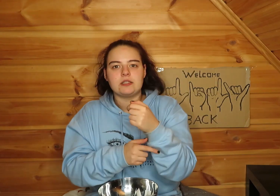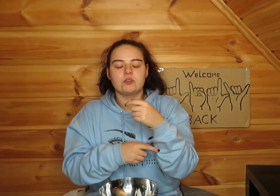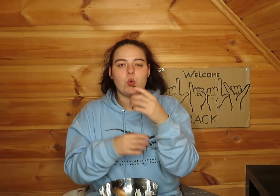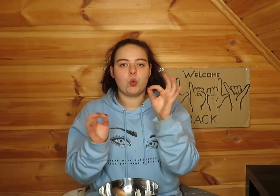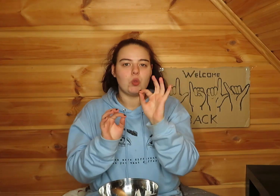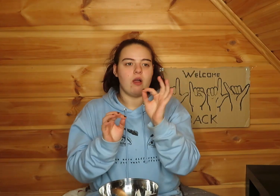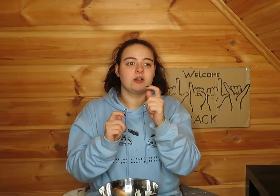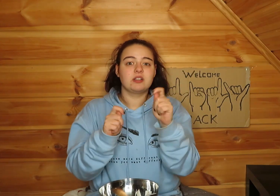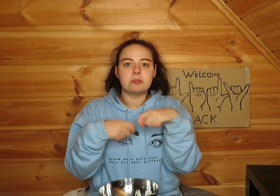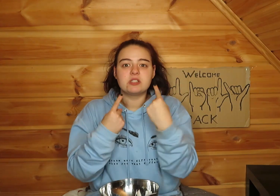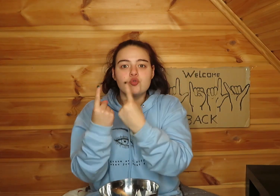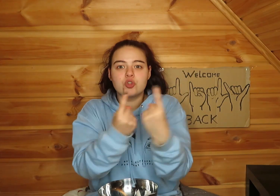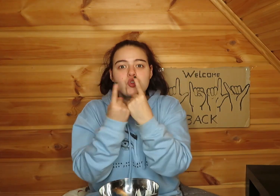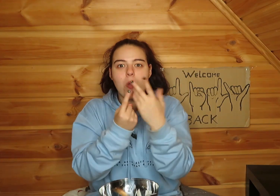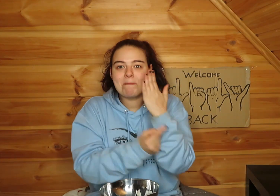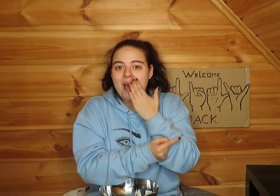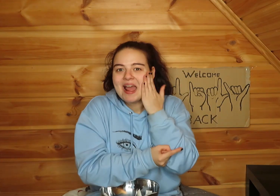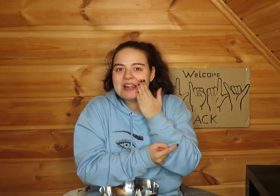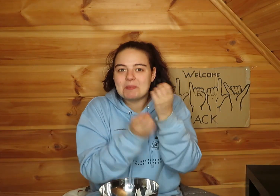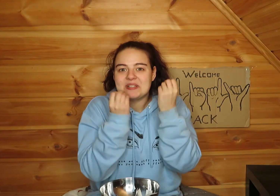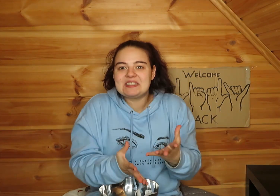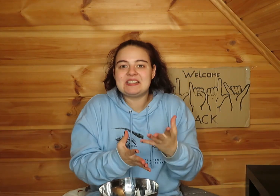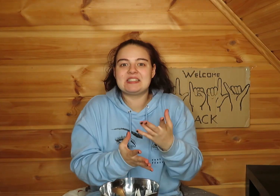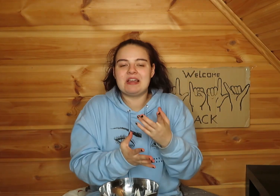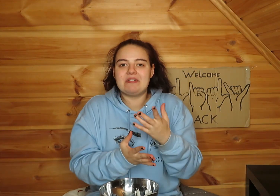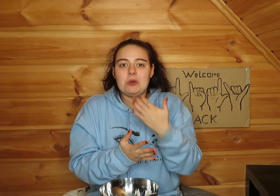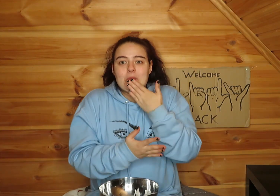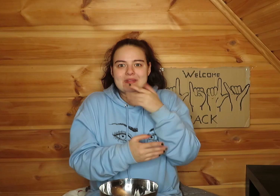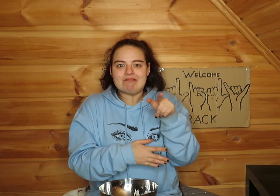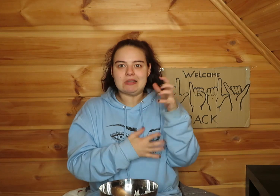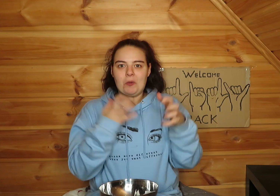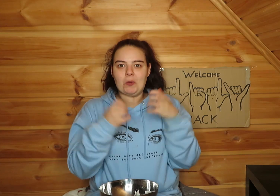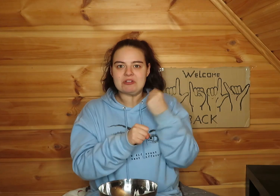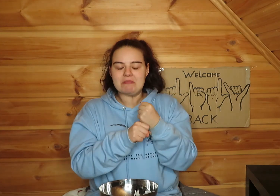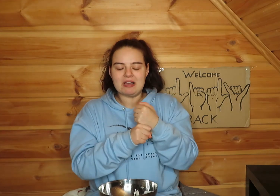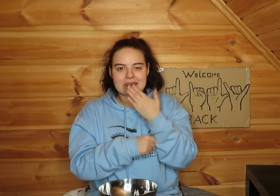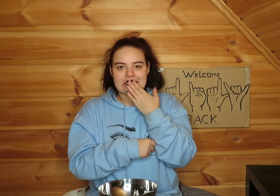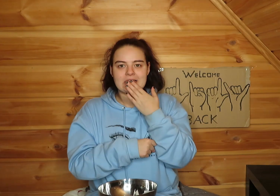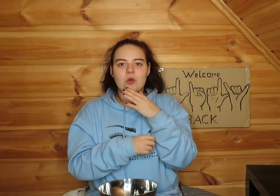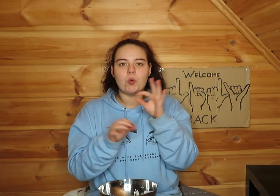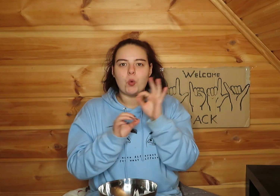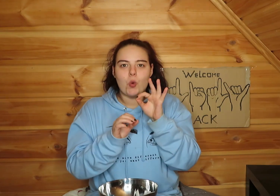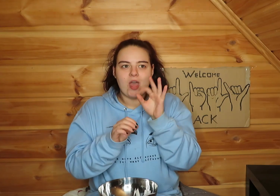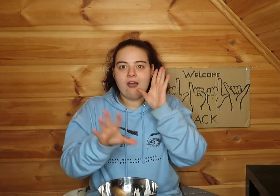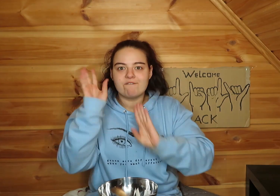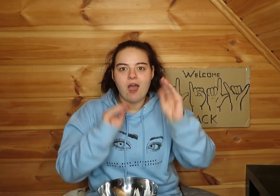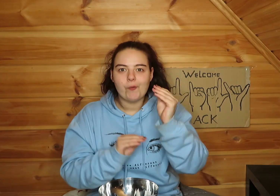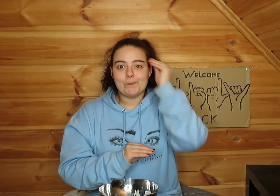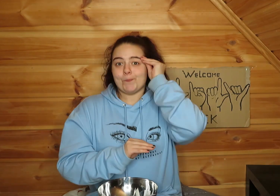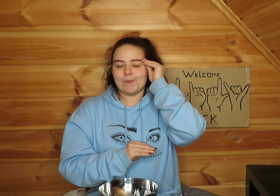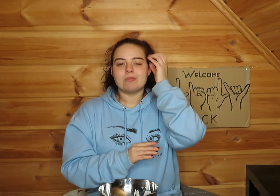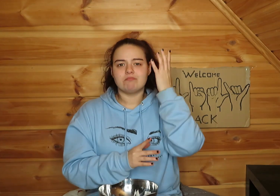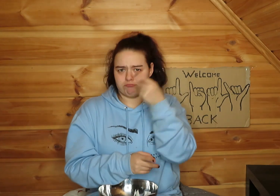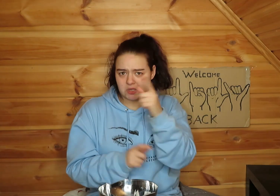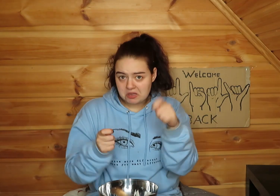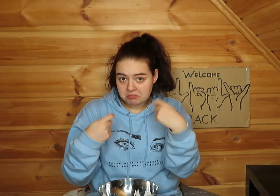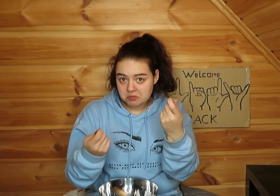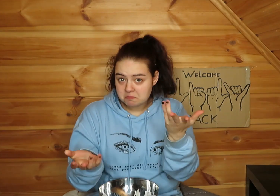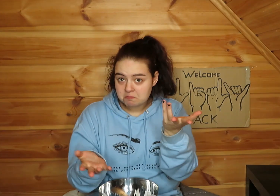and is there any embarrassing story ….like Oh I did not know that this makes noise!!! Are there any?